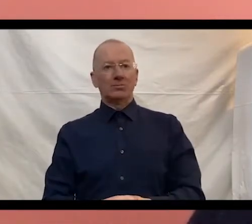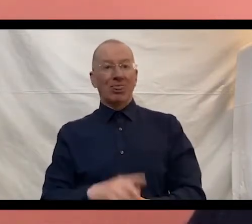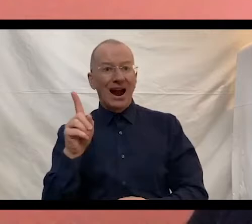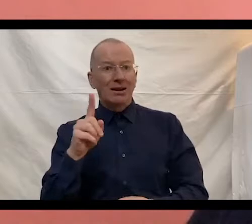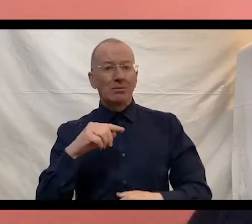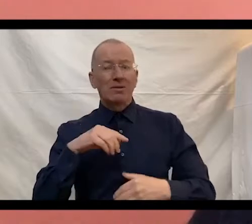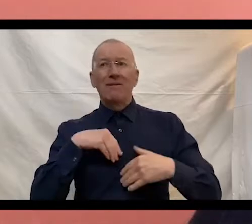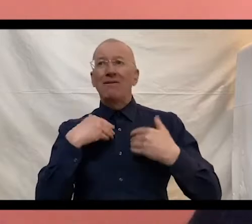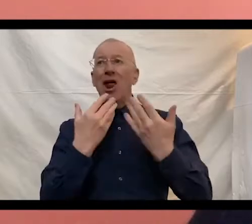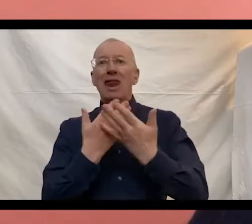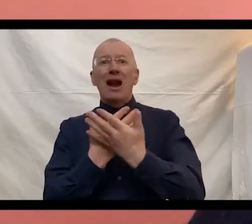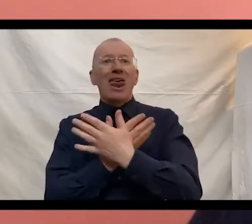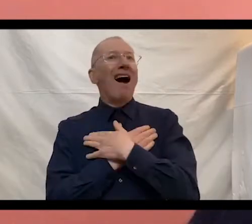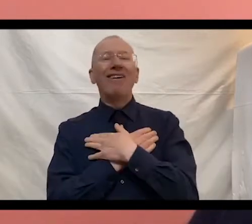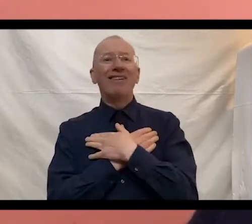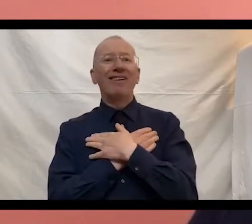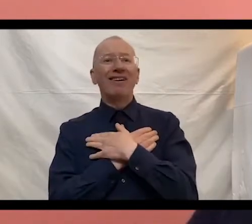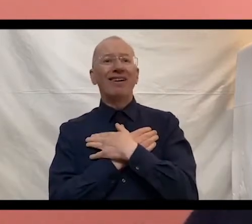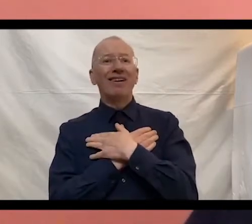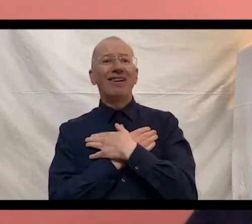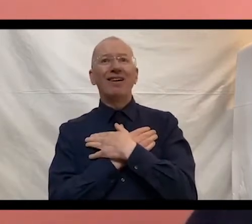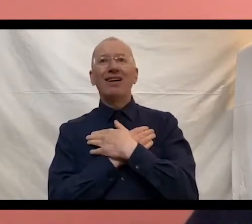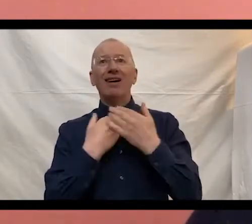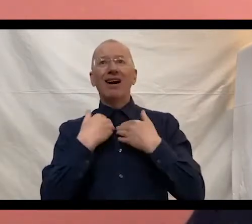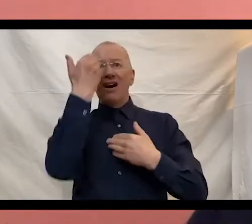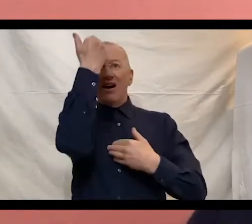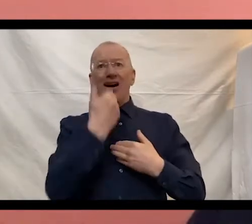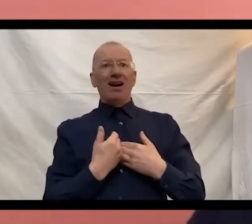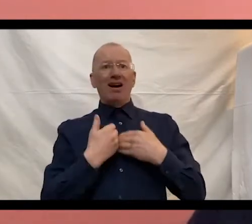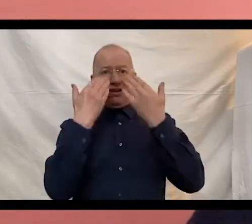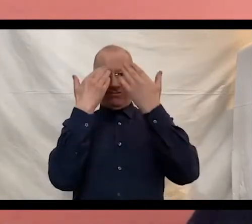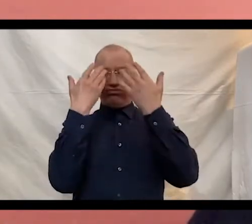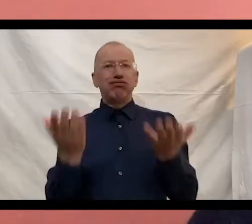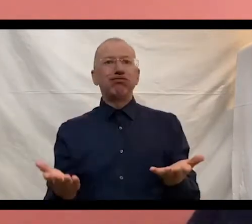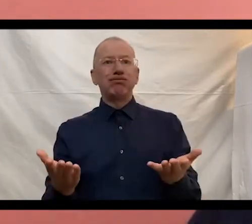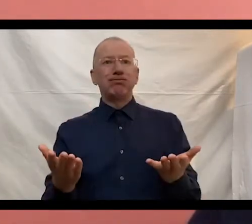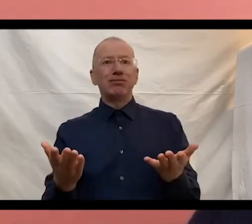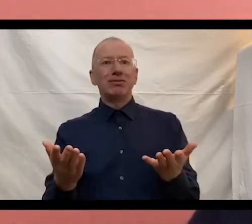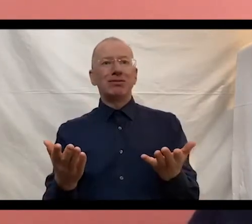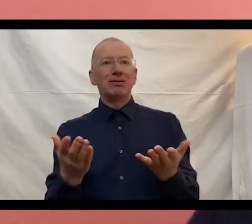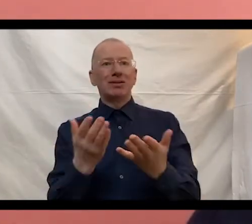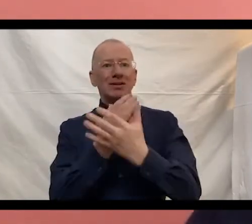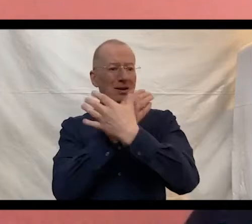Then I fell in love. The wall collapsed between my different selves.